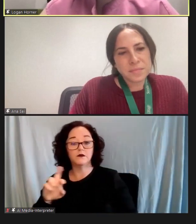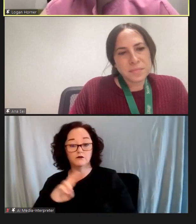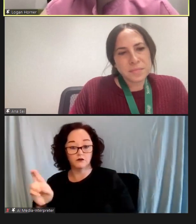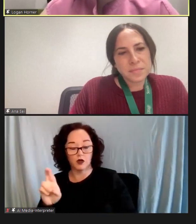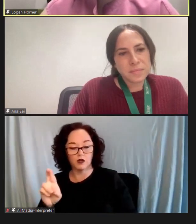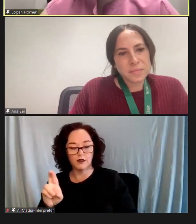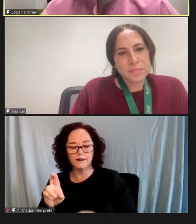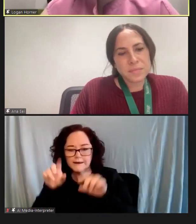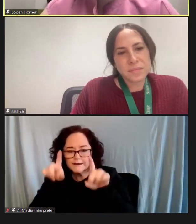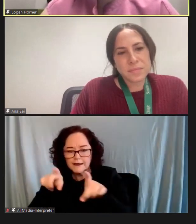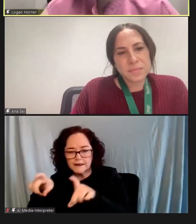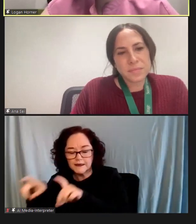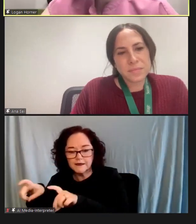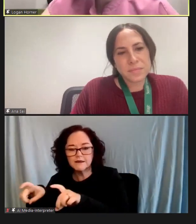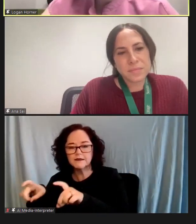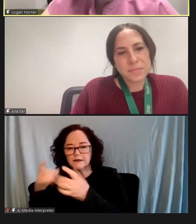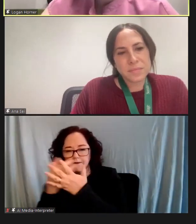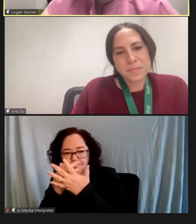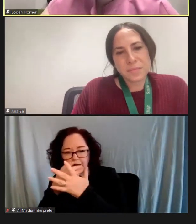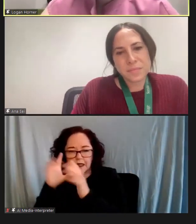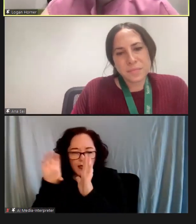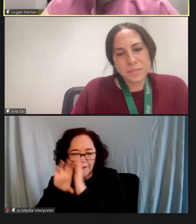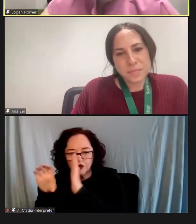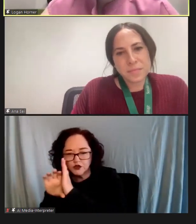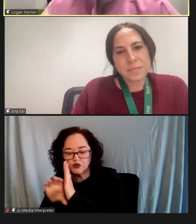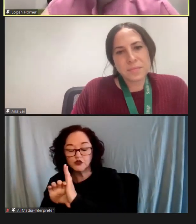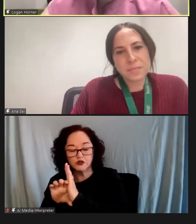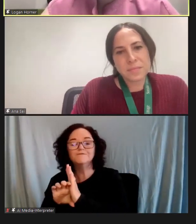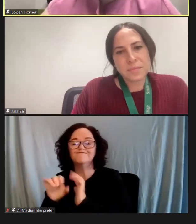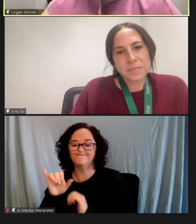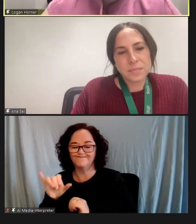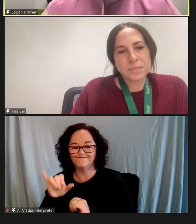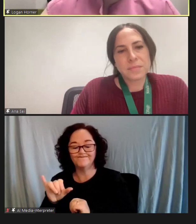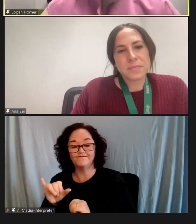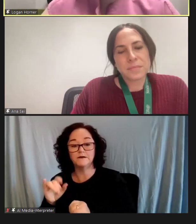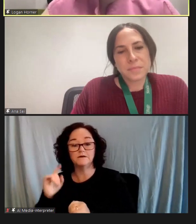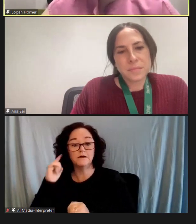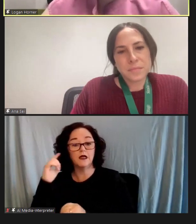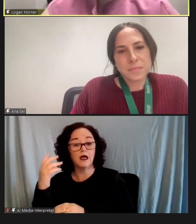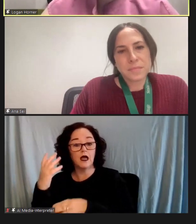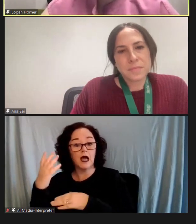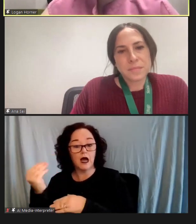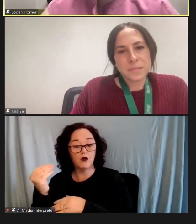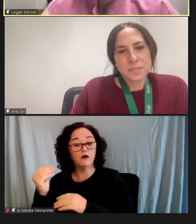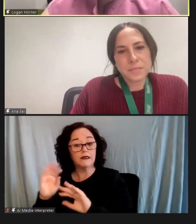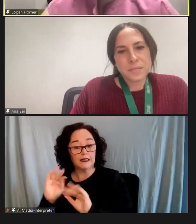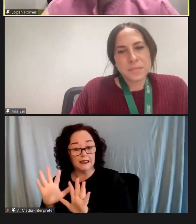okay outer ear is clear middle ear is